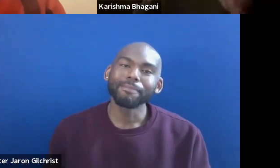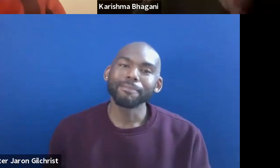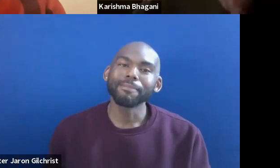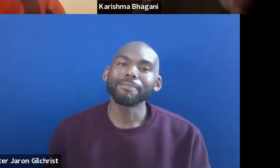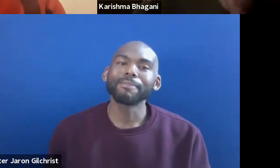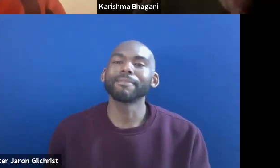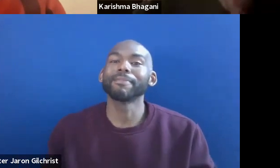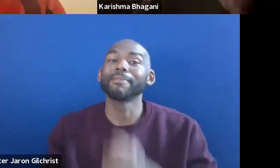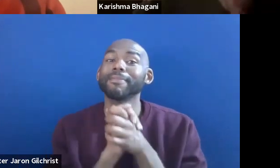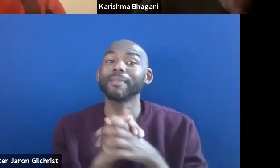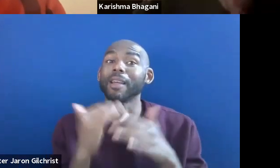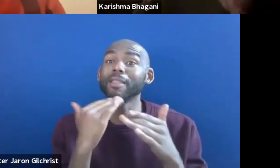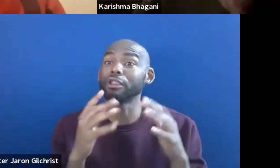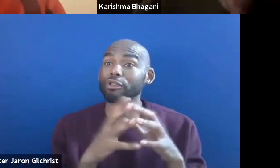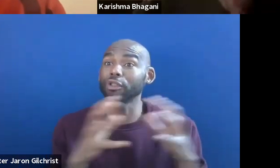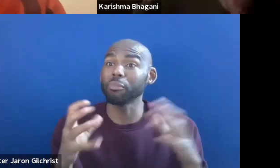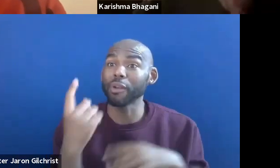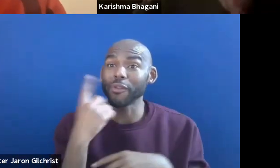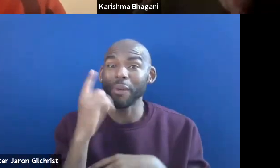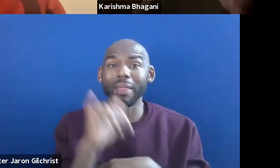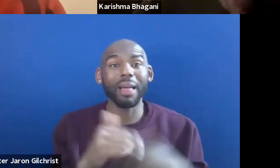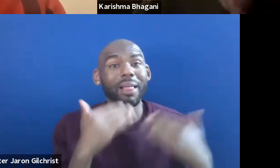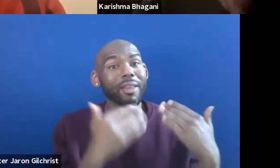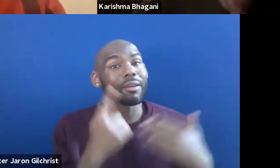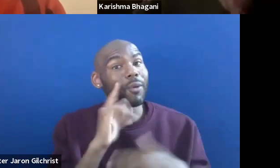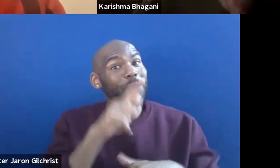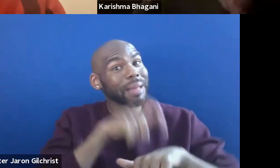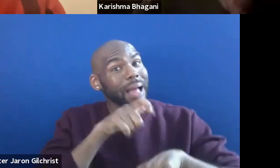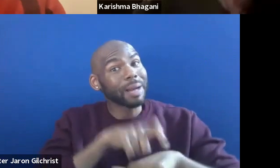Thank you so much Princess for your time. We really appreciate it.